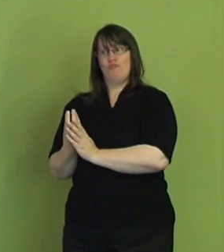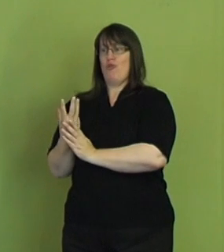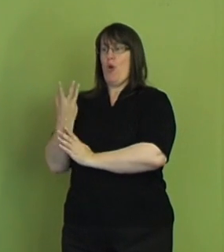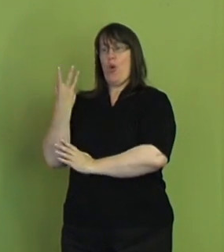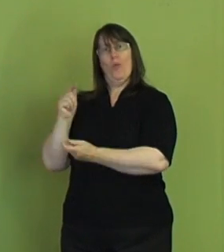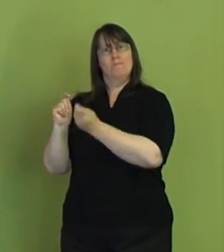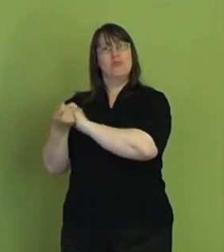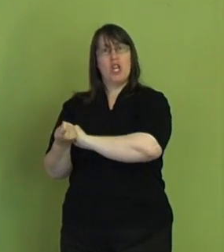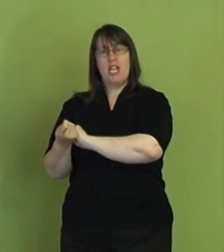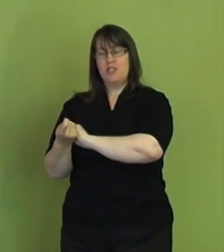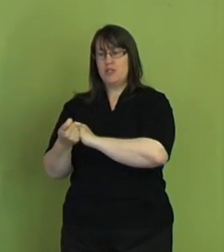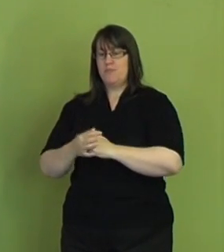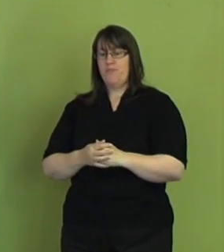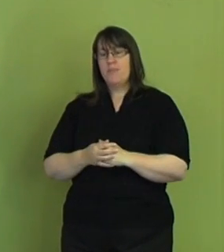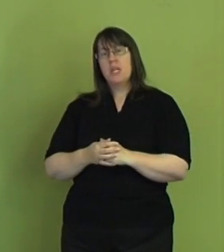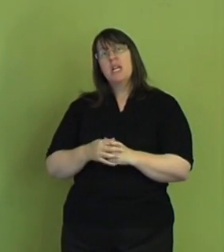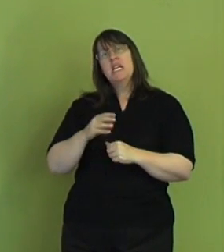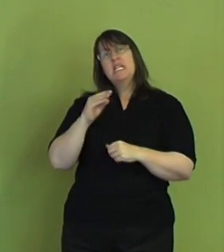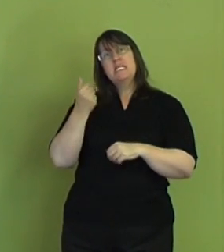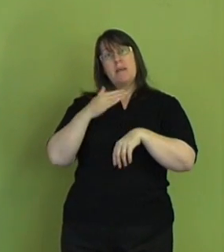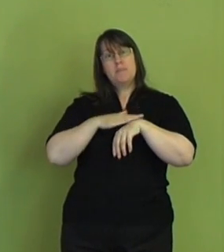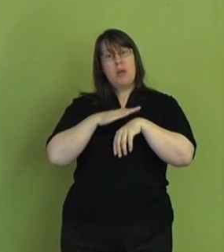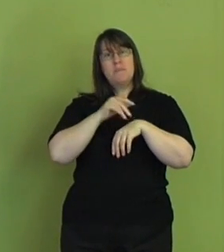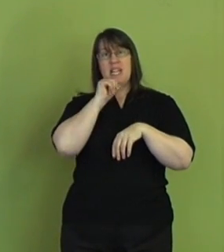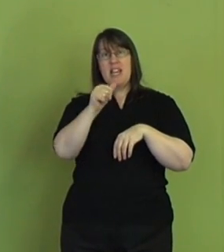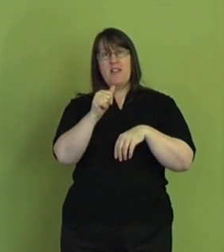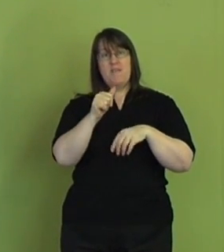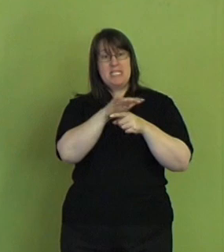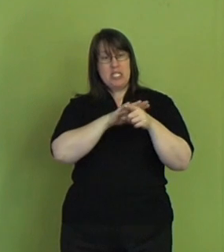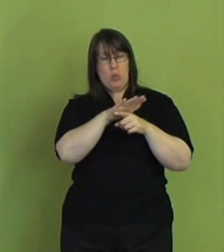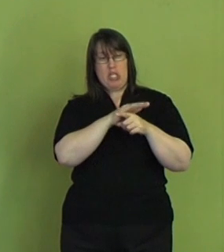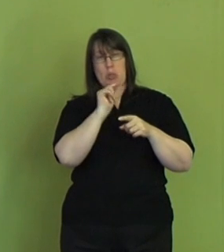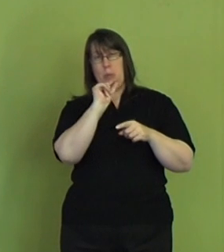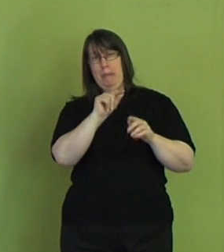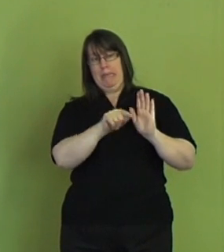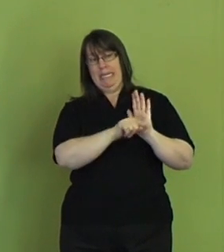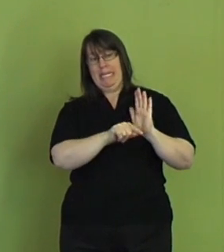Sometimes, out of a very negative experience can come something very positive.